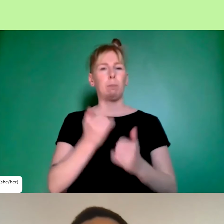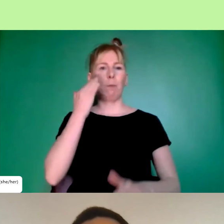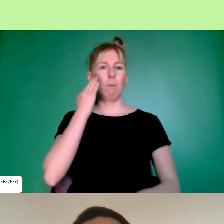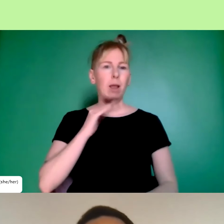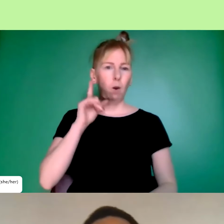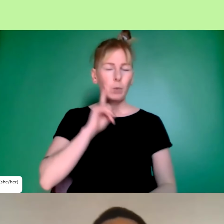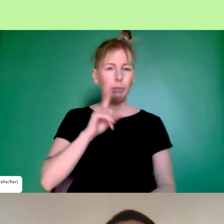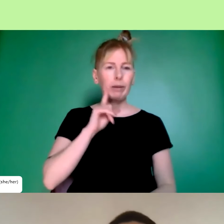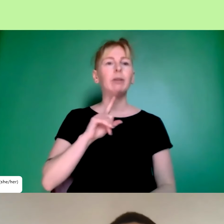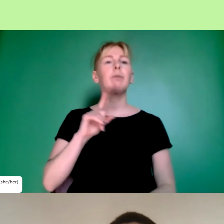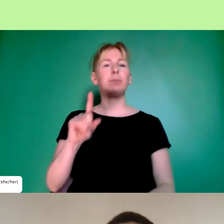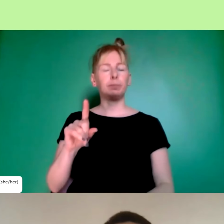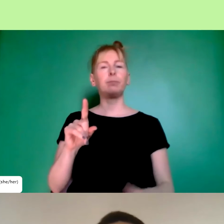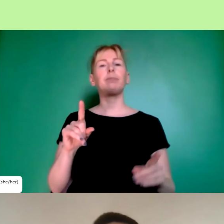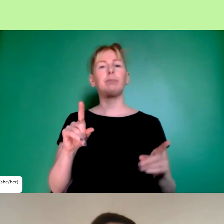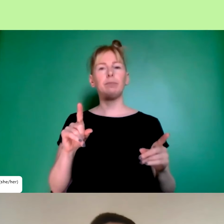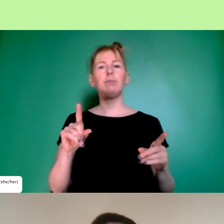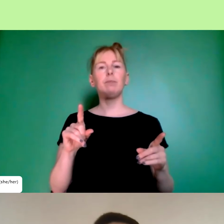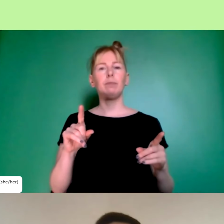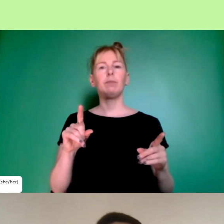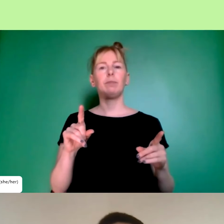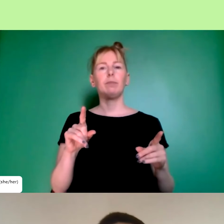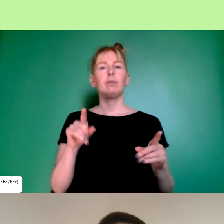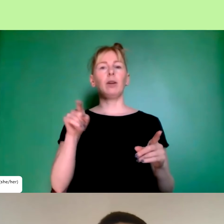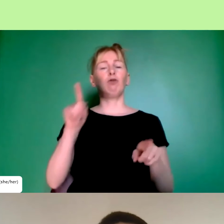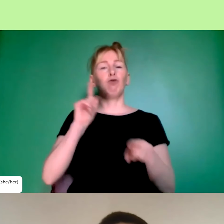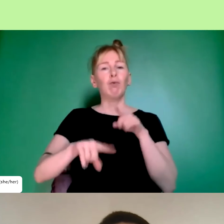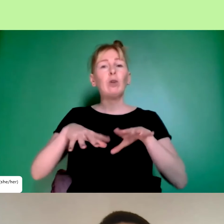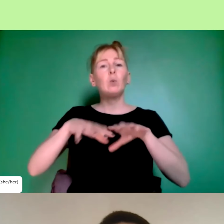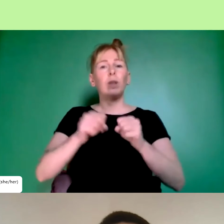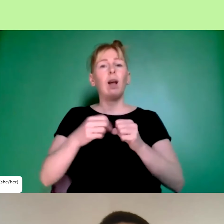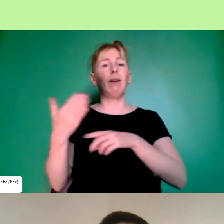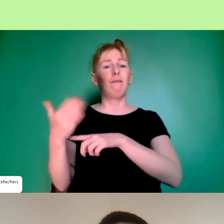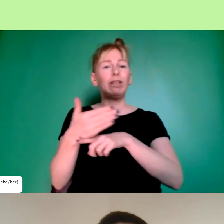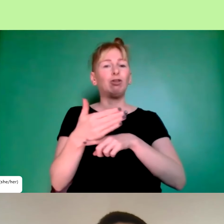Town as black women from the Township, you know, and they're working towards this